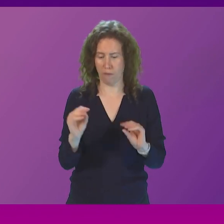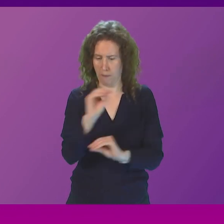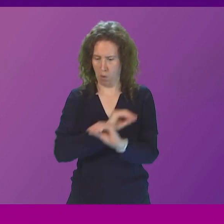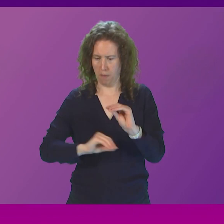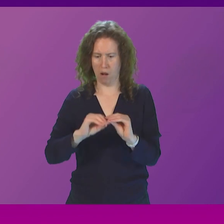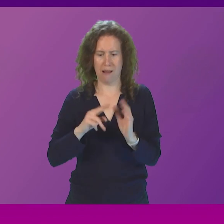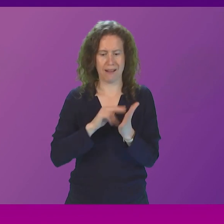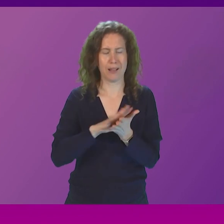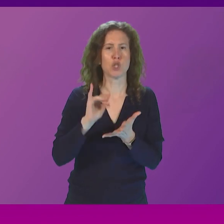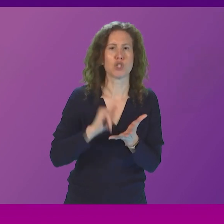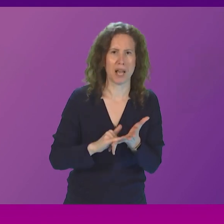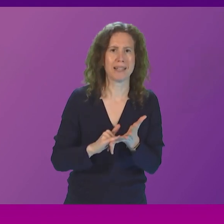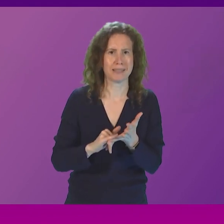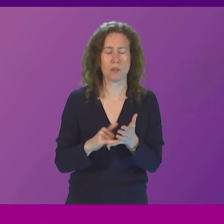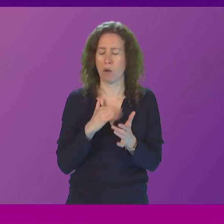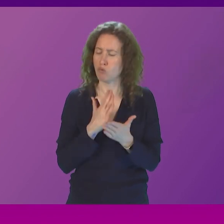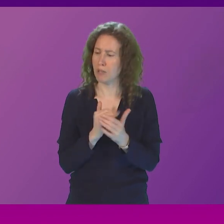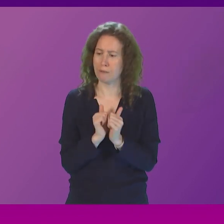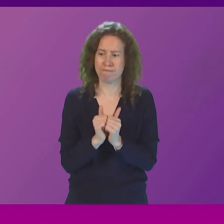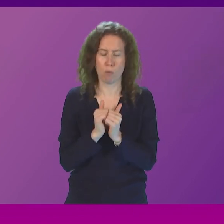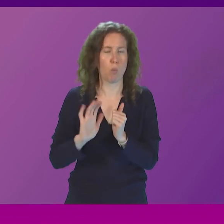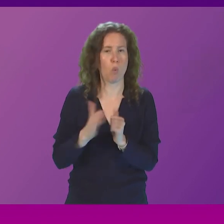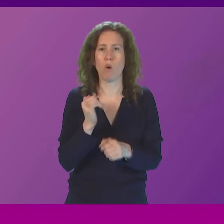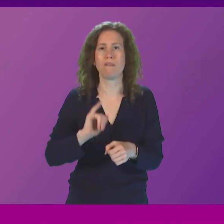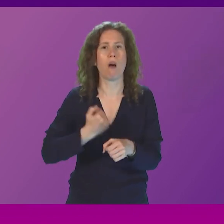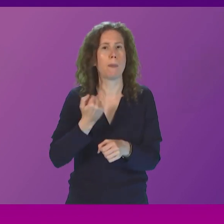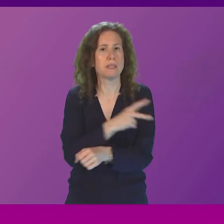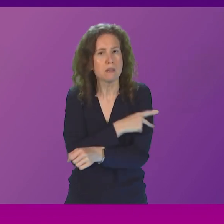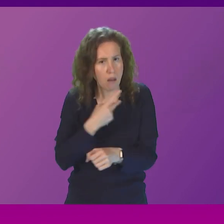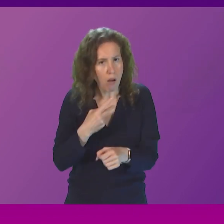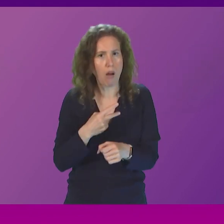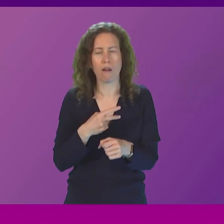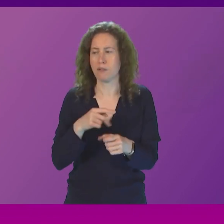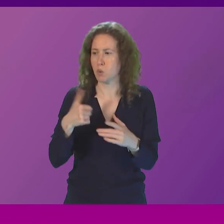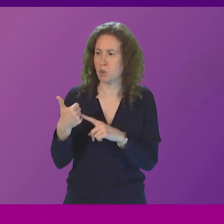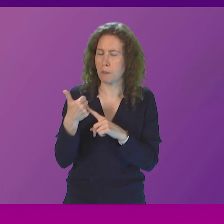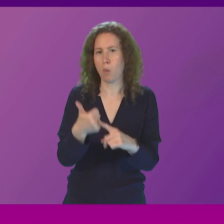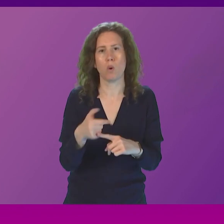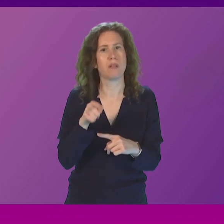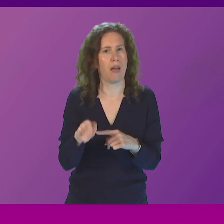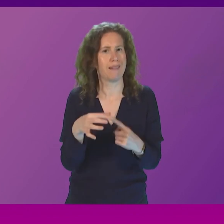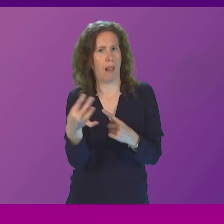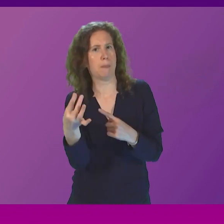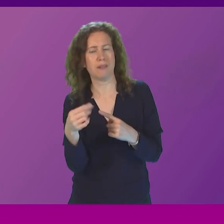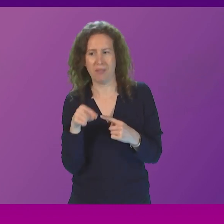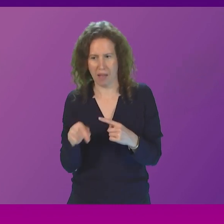I am grateful to all pharmacy contractors and staff for continuing to support that vital element of primary care in Scotland.